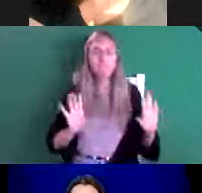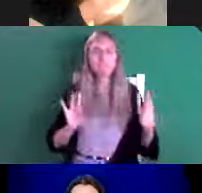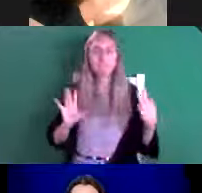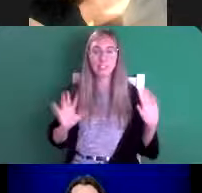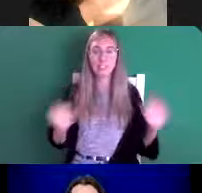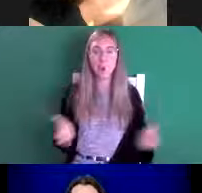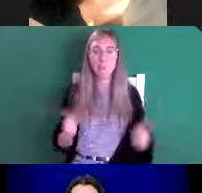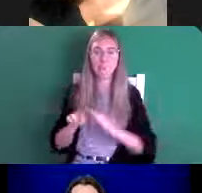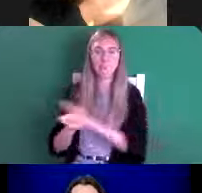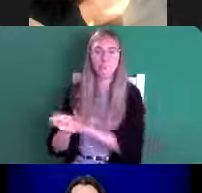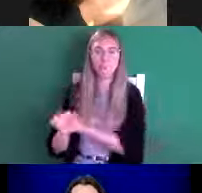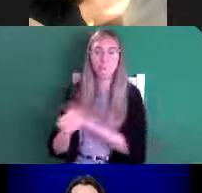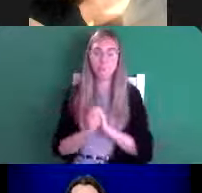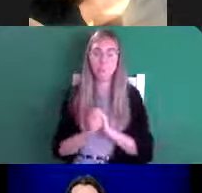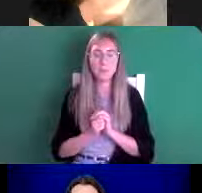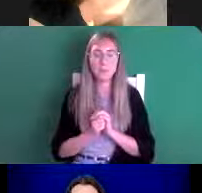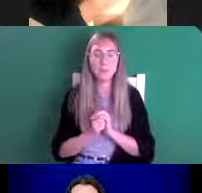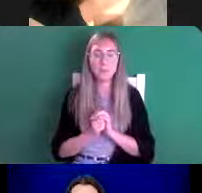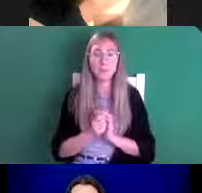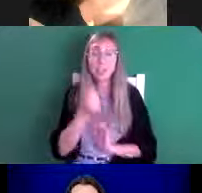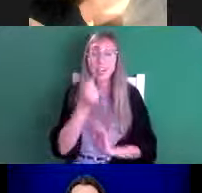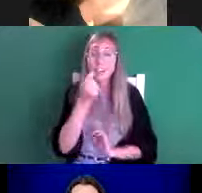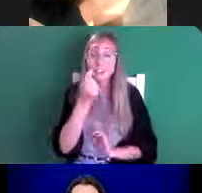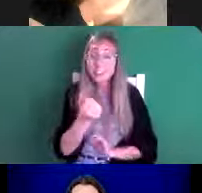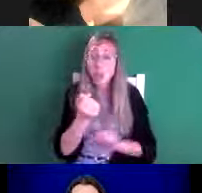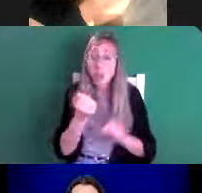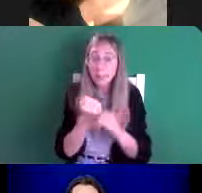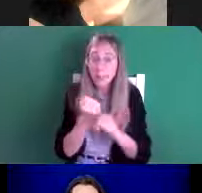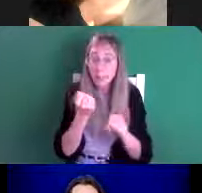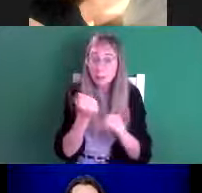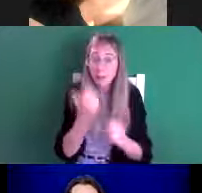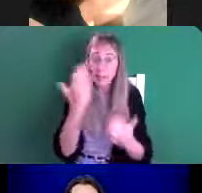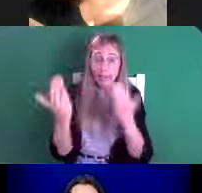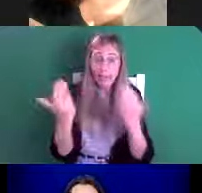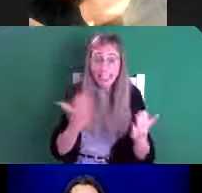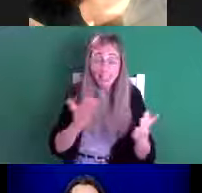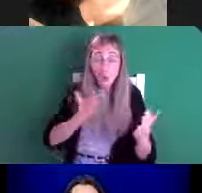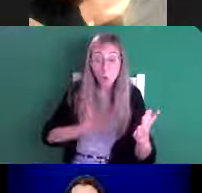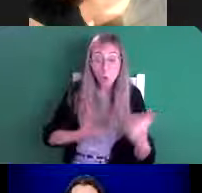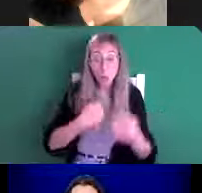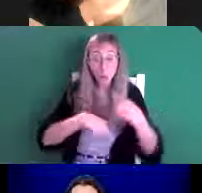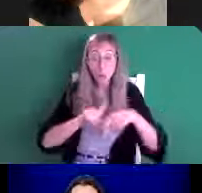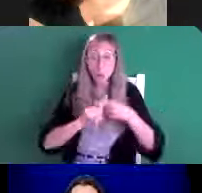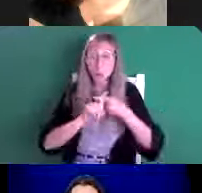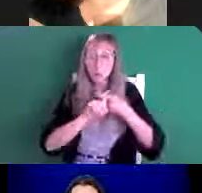with some galleries it might be that they really it to stay whatever it is your intervention is so